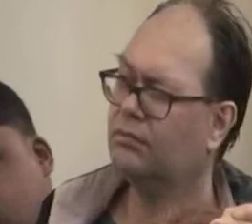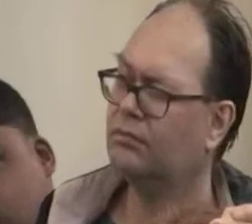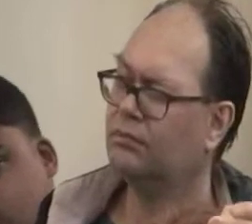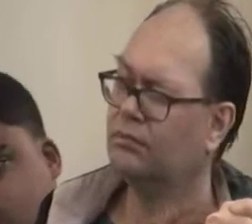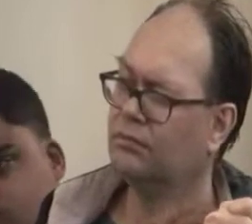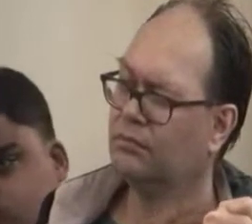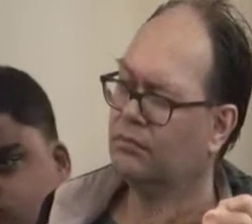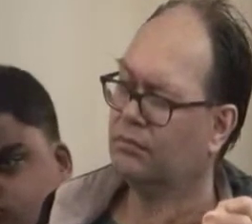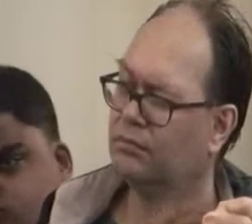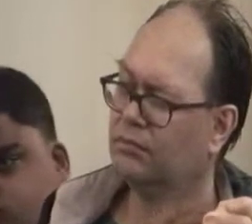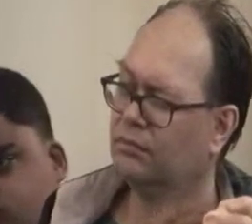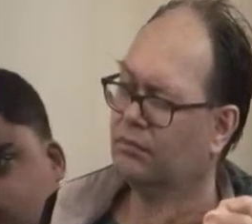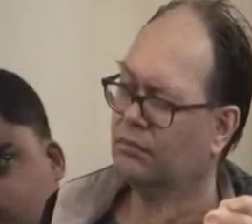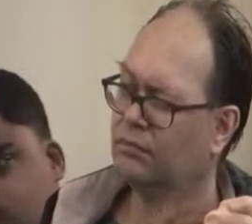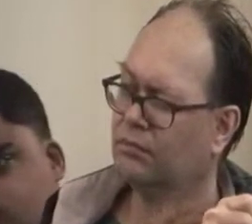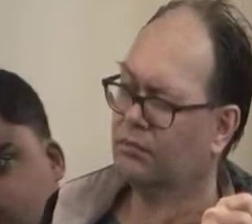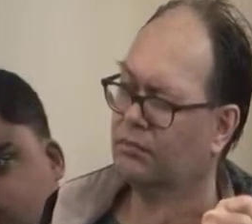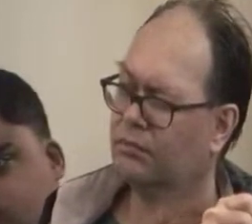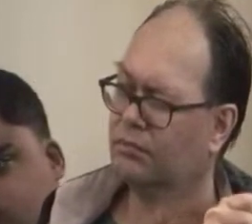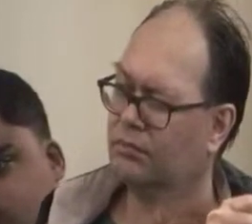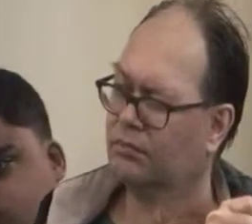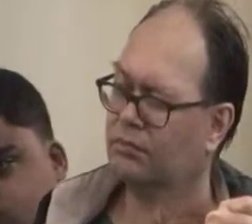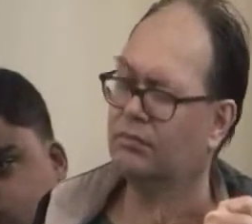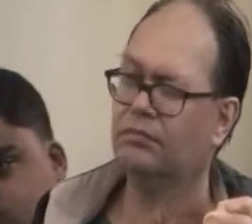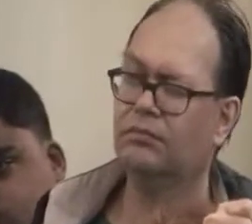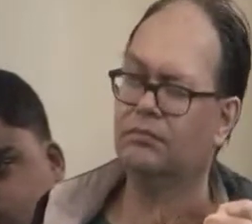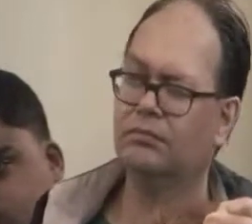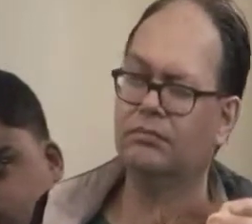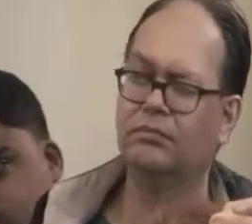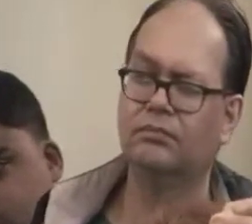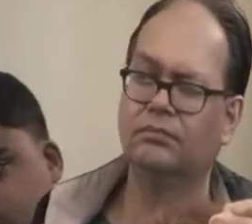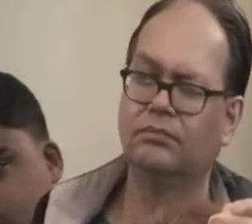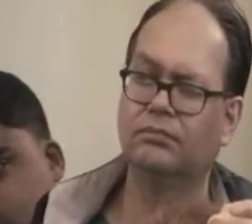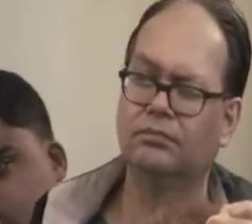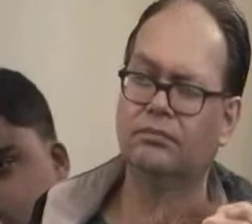I'm wondering if Mr. Pantalone thinks that city council